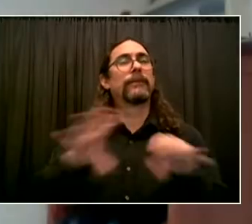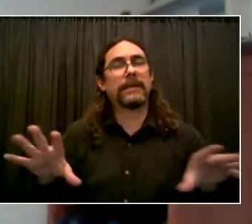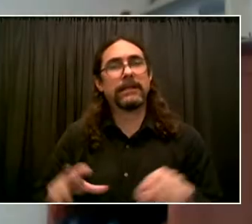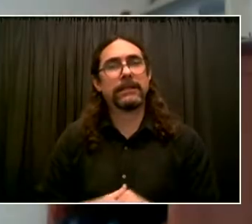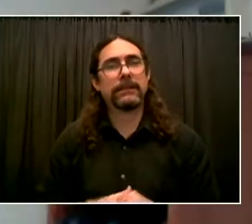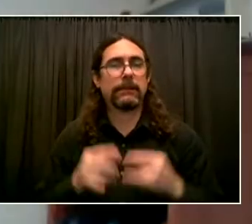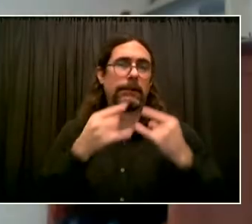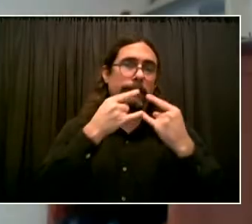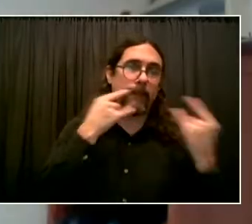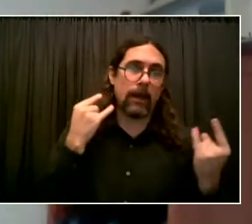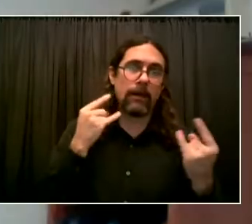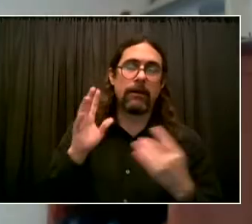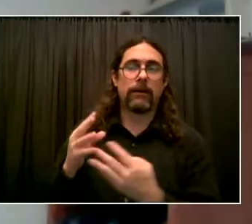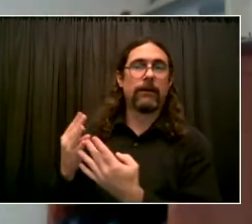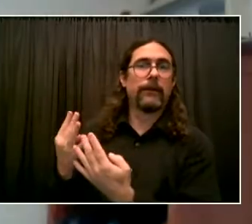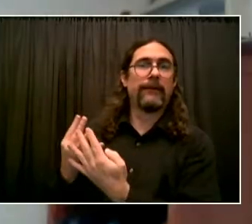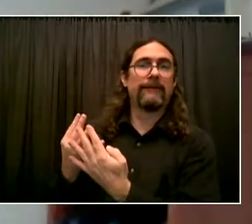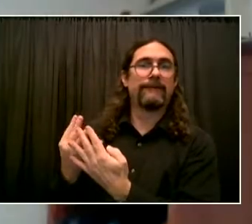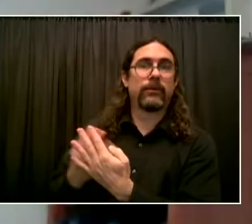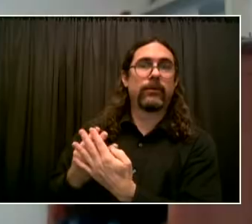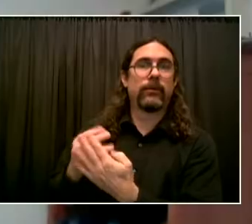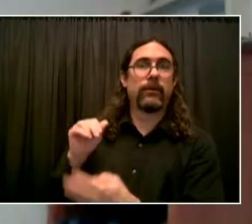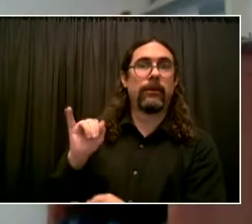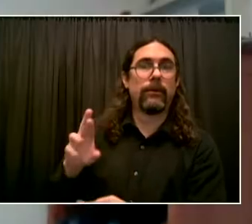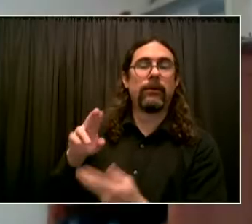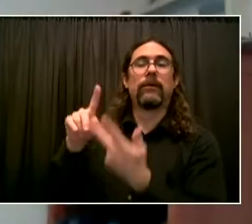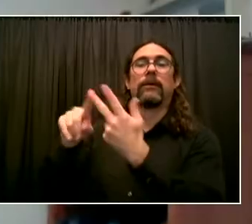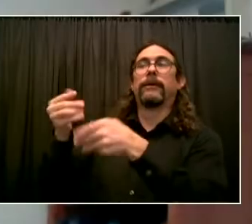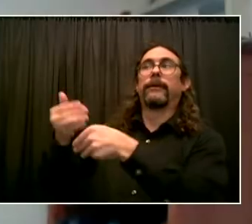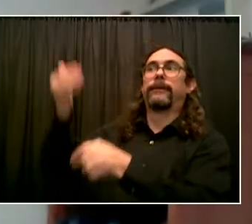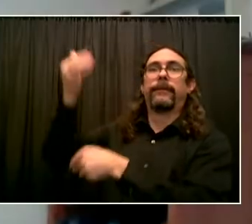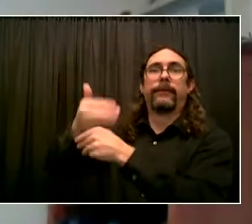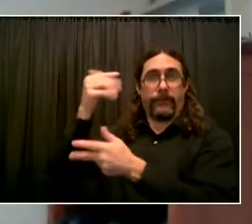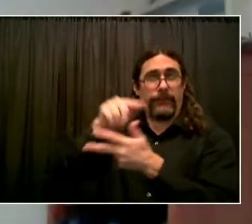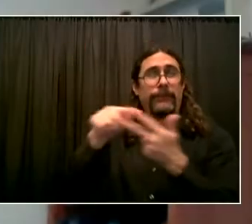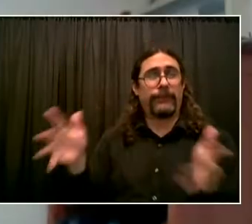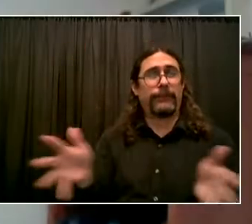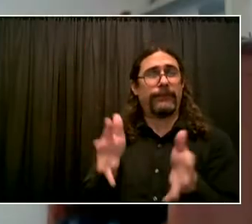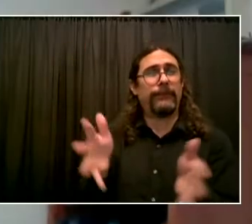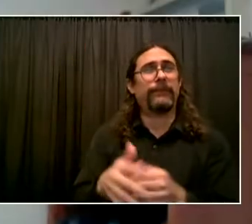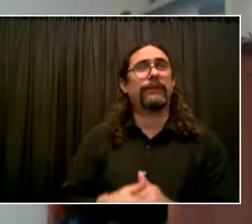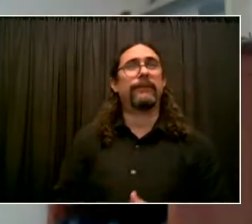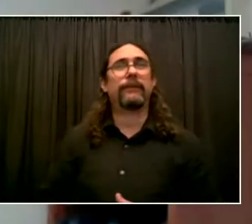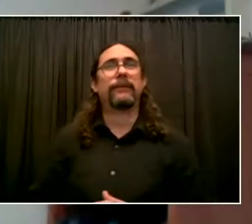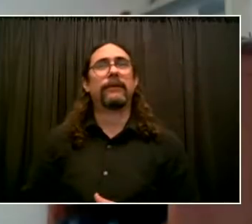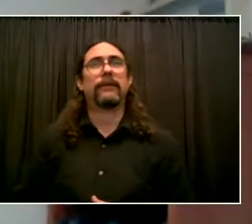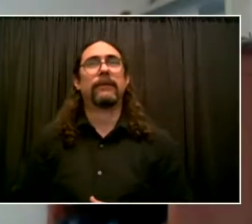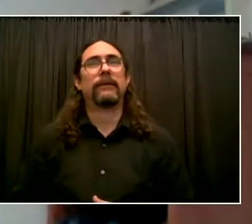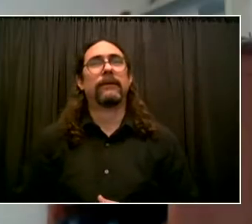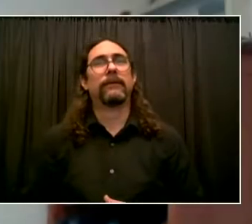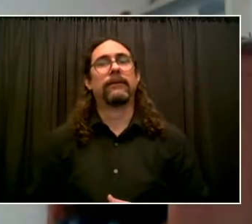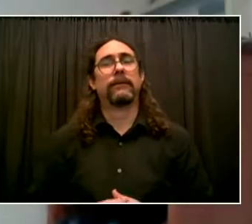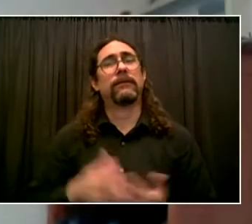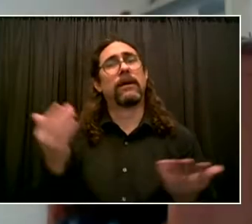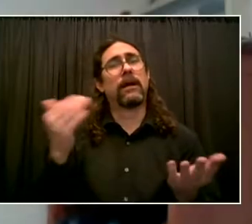THE POSSIBILITY OF TRANSMISSION.